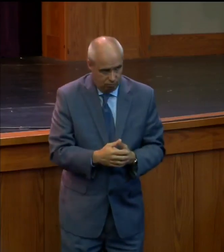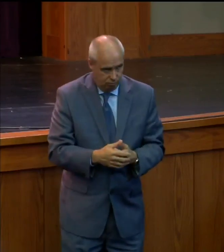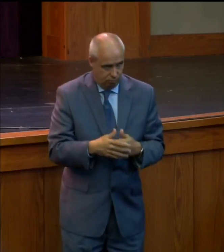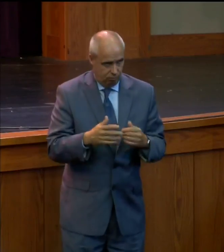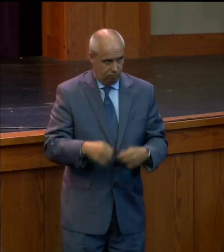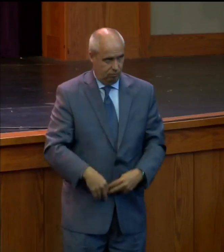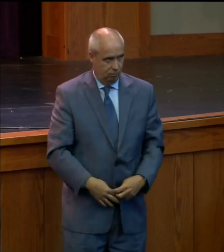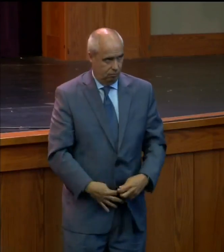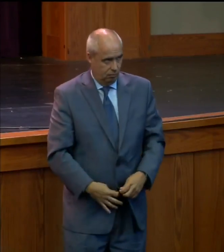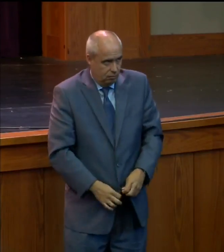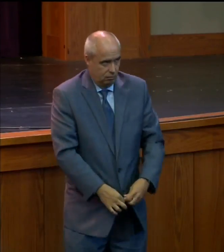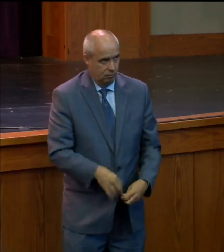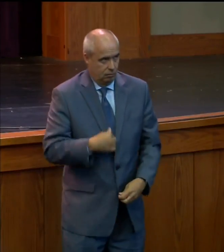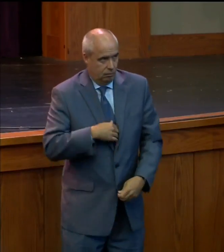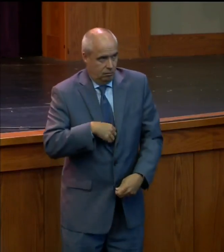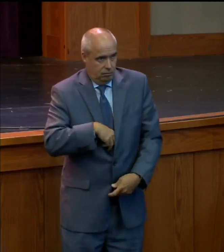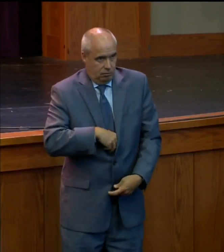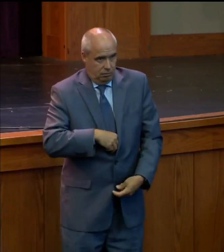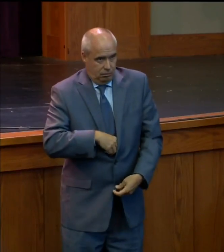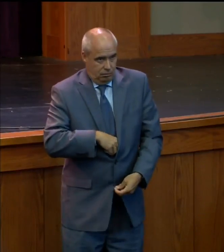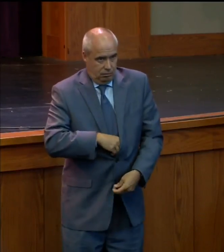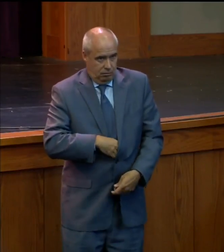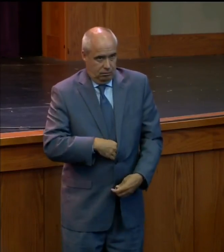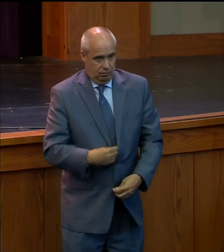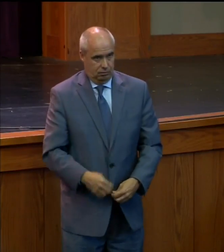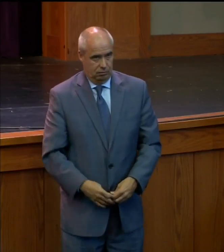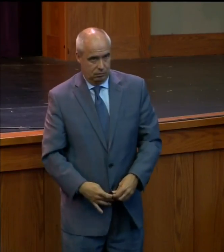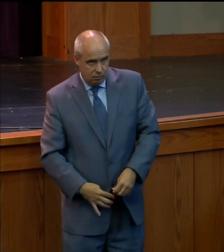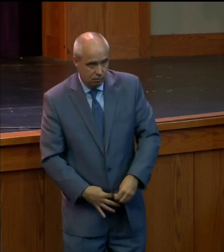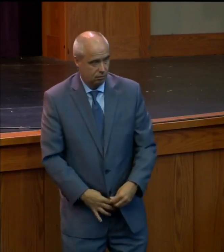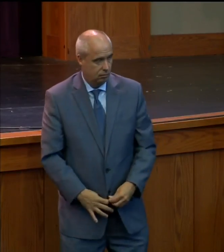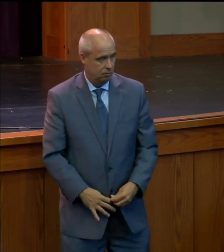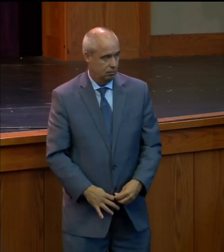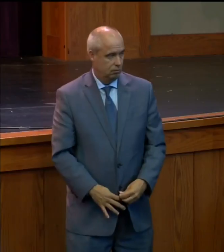THANK YOU.